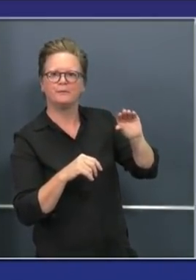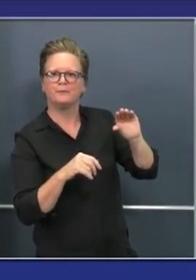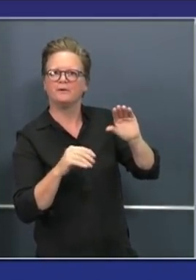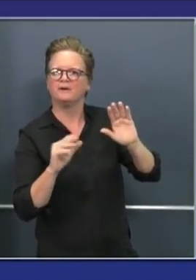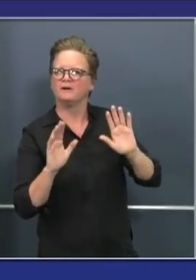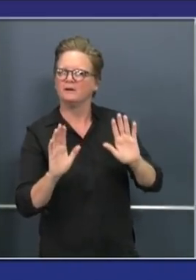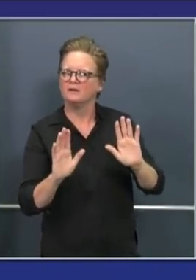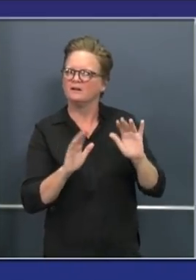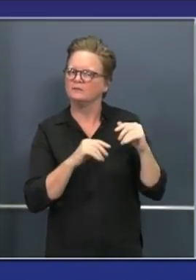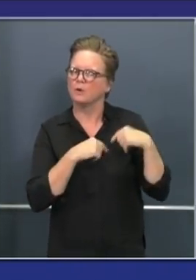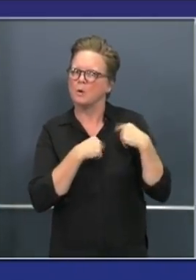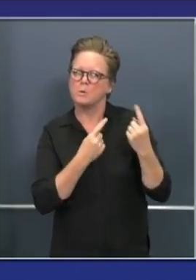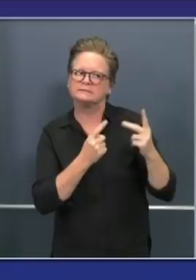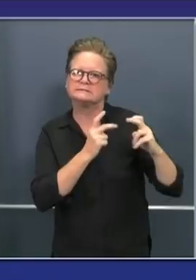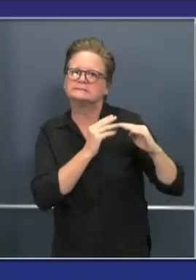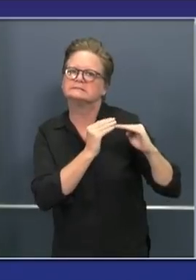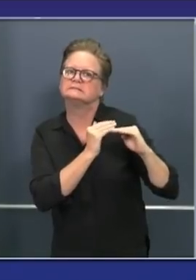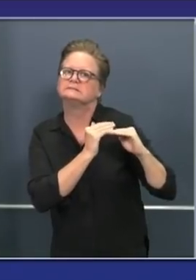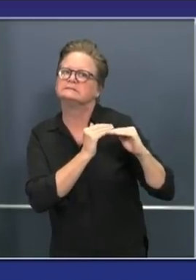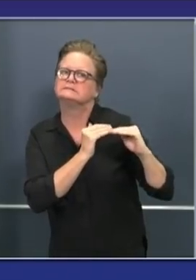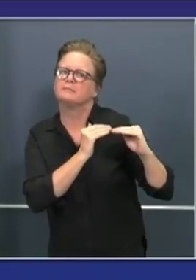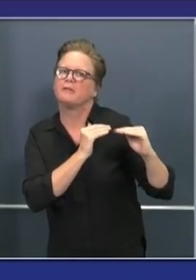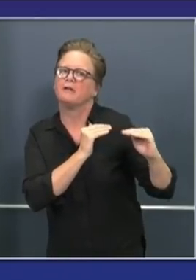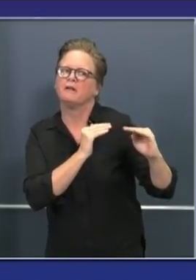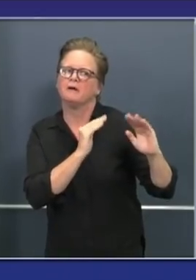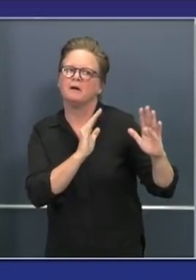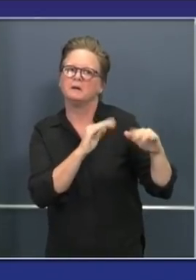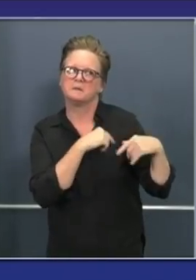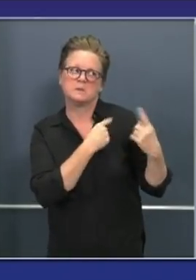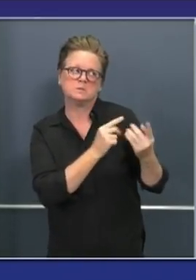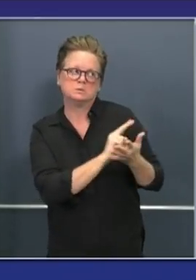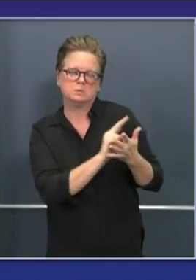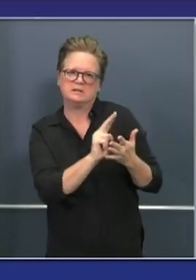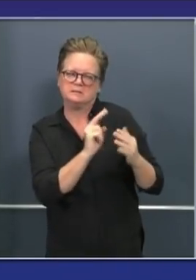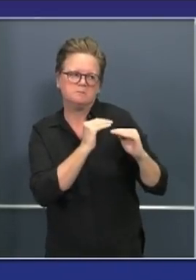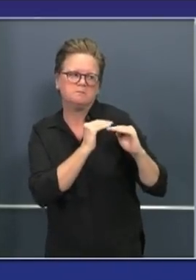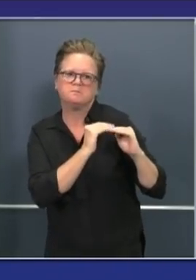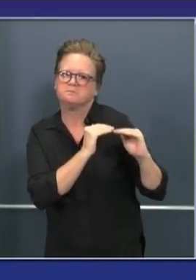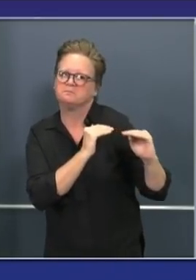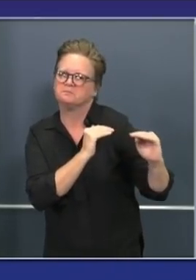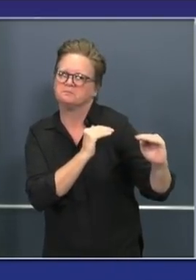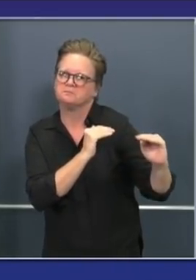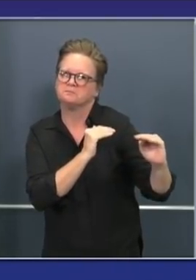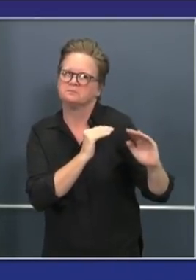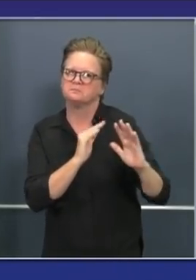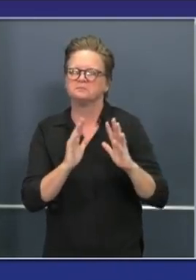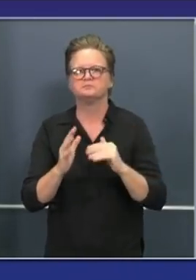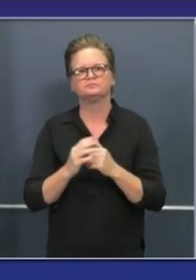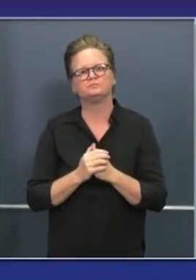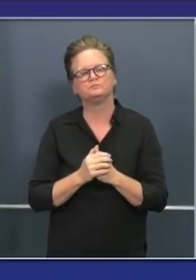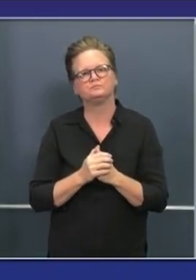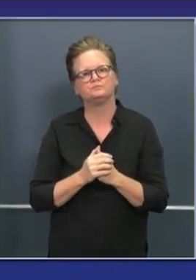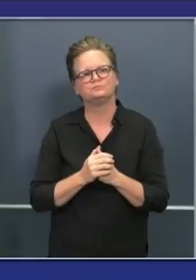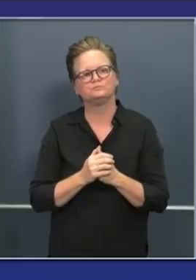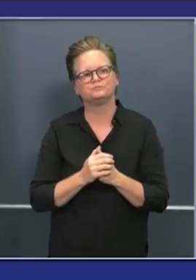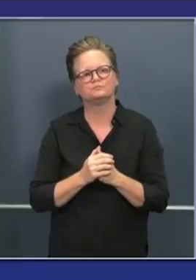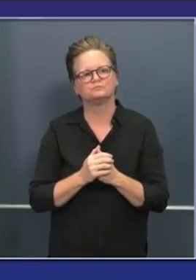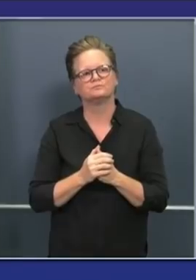PERCENTAGE, THE POSITIVITY RATE HAS DECLINED SHARPLY AND HAS REMAINED STABLE OVER THE PAST